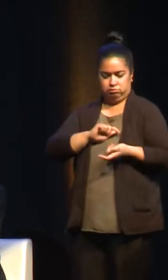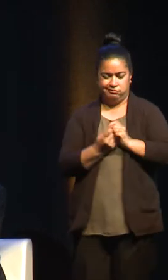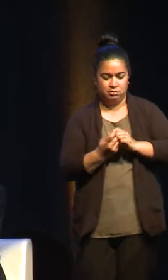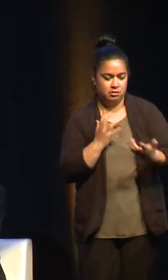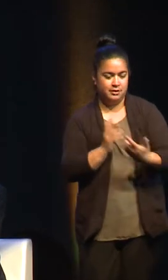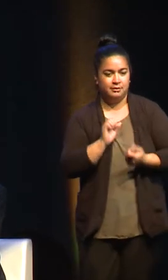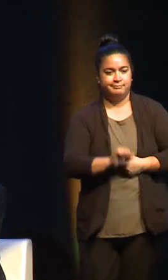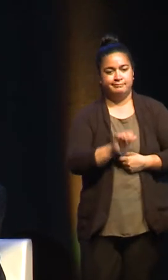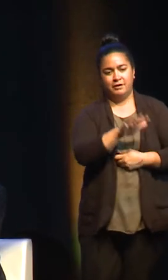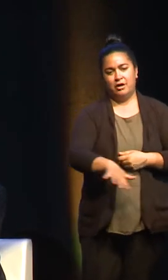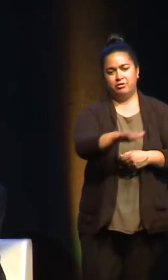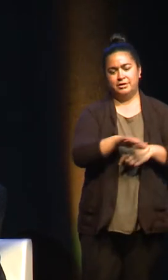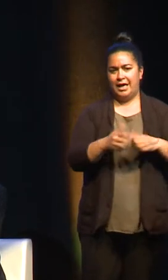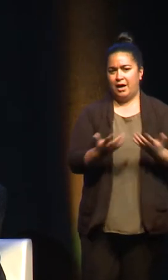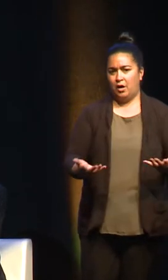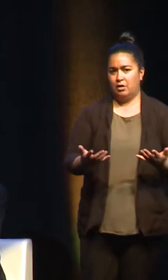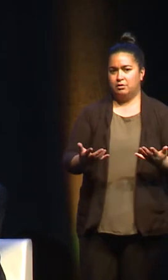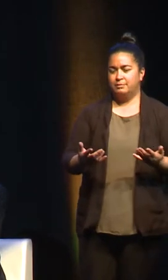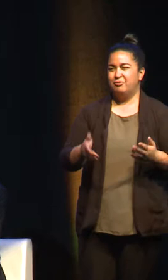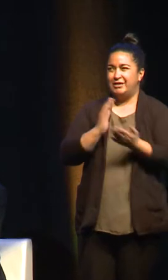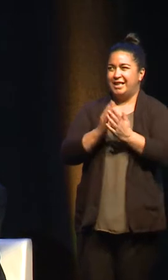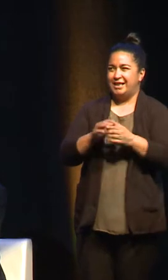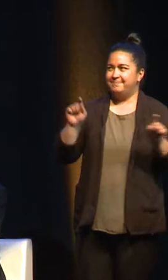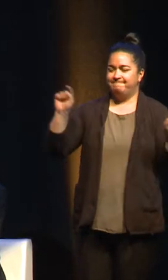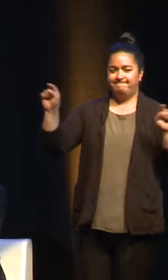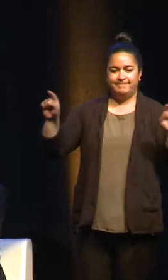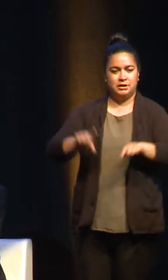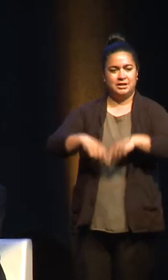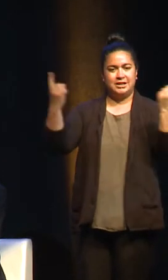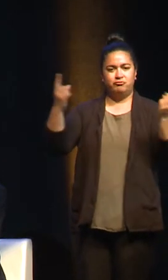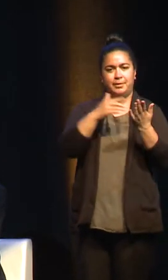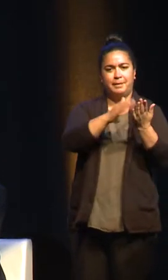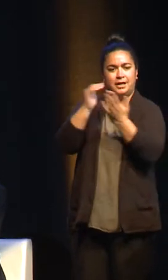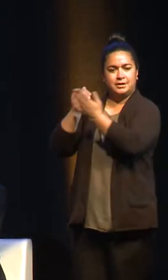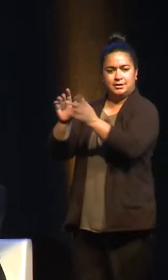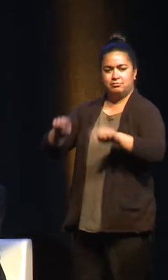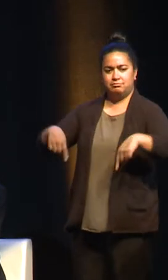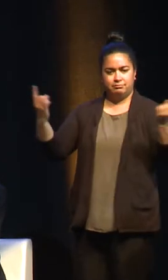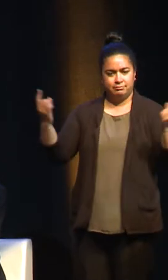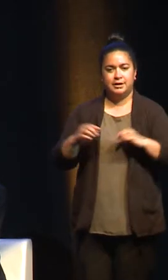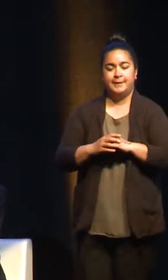essentially our markets are actually just so different. But you know obviously I would